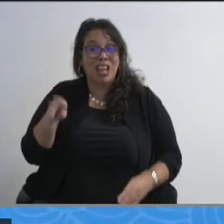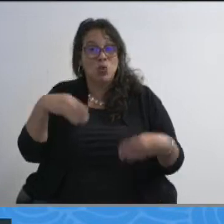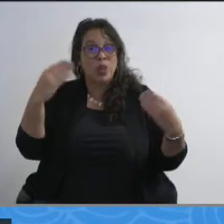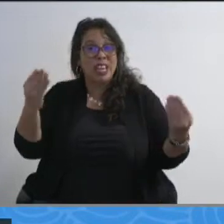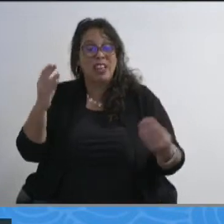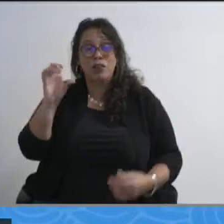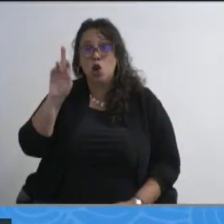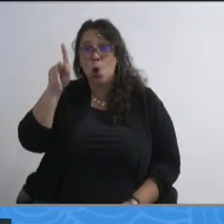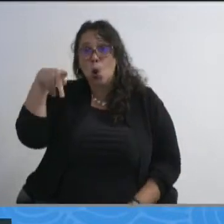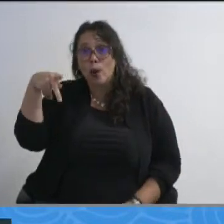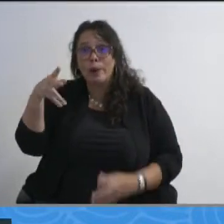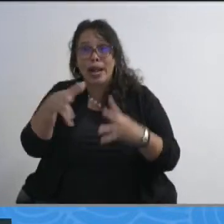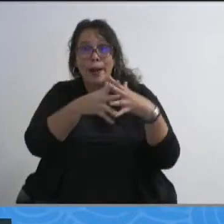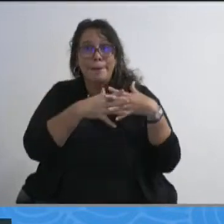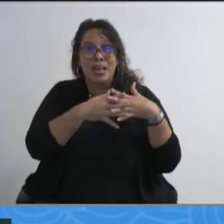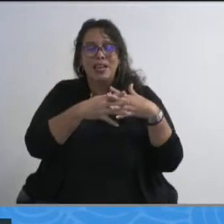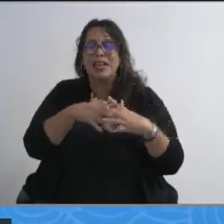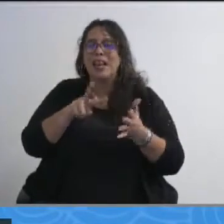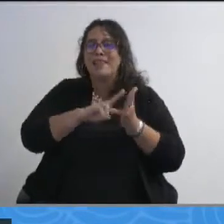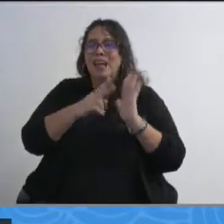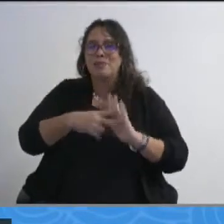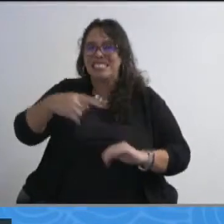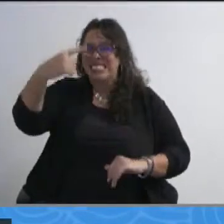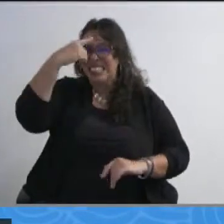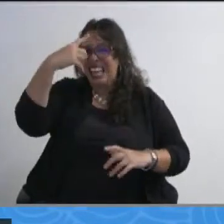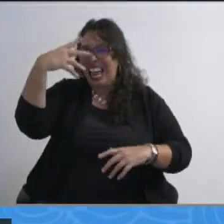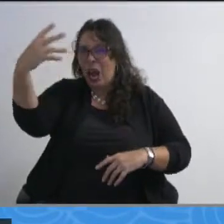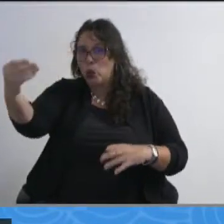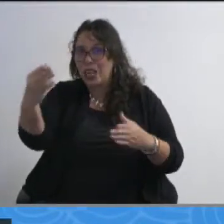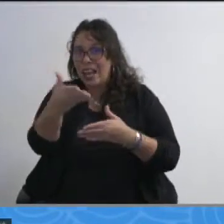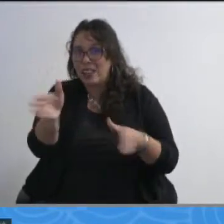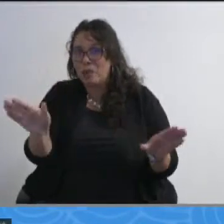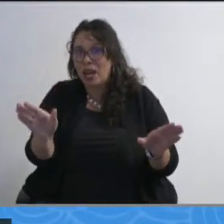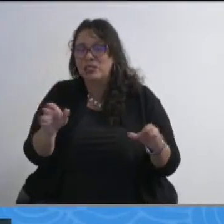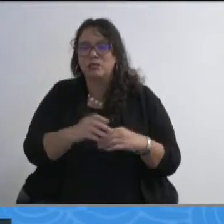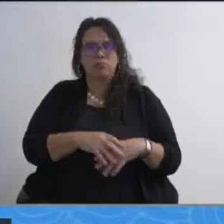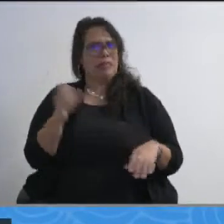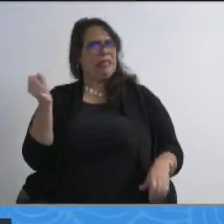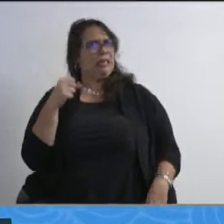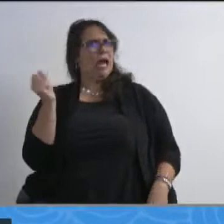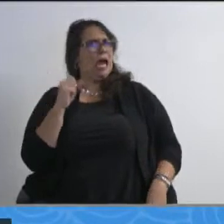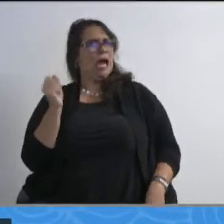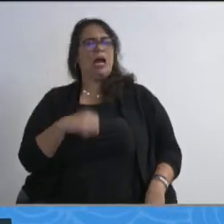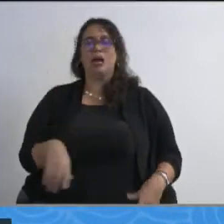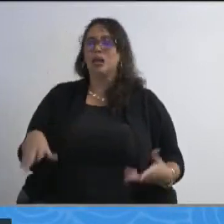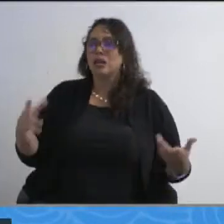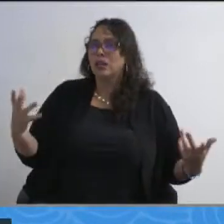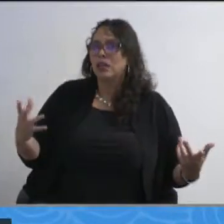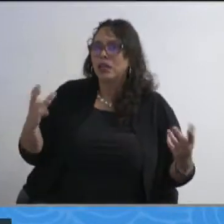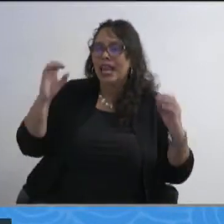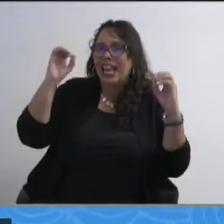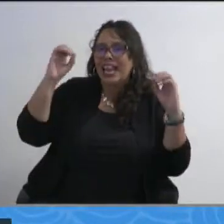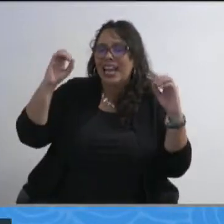That means thinking outside of the box. I'm just saying if you're education, they're gonna go work for Northrop